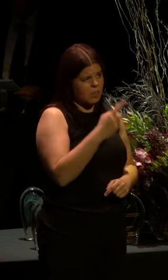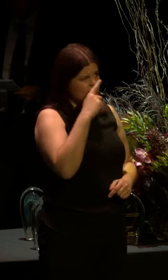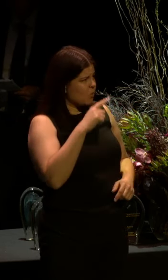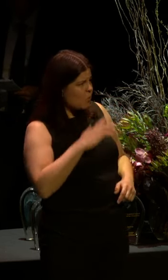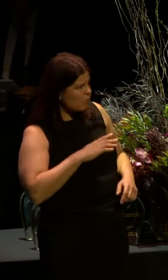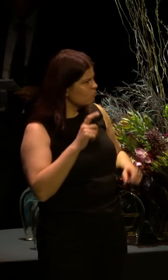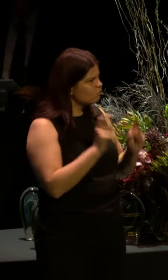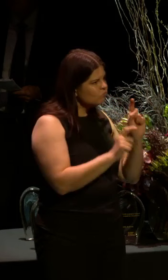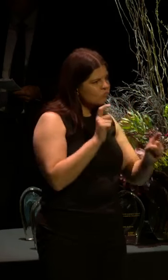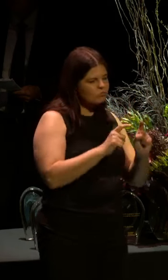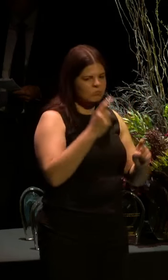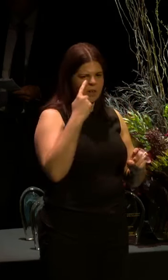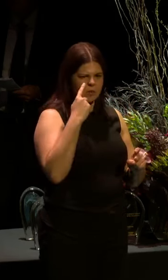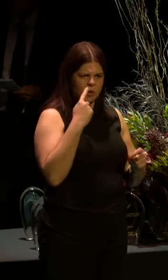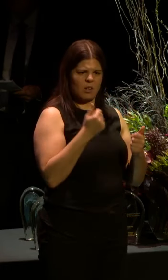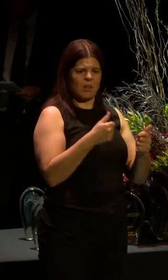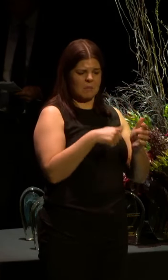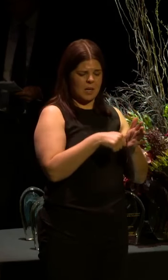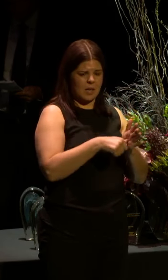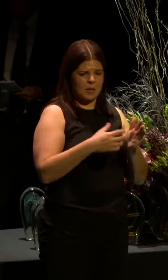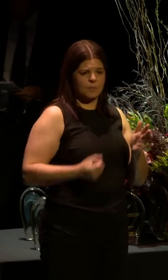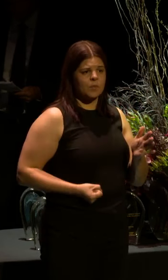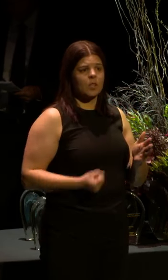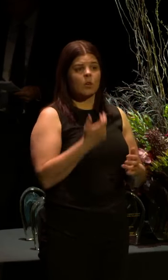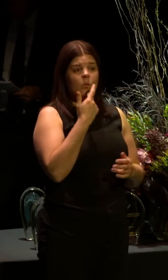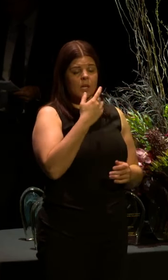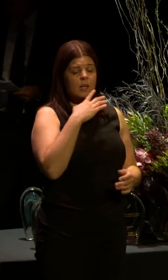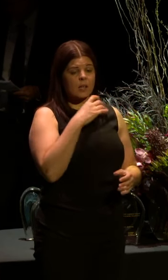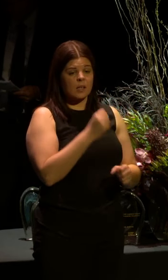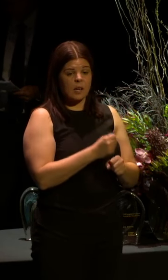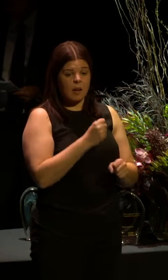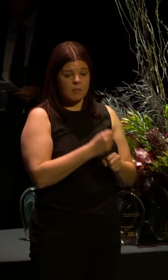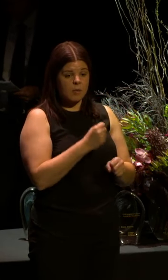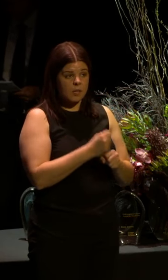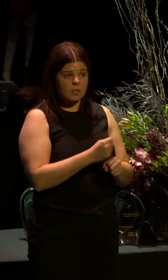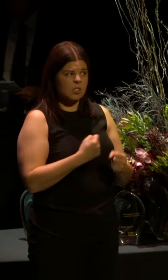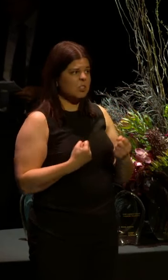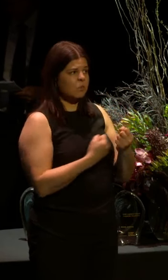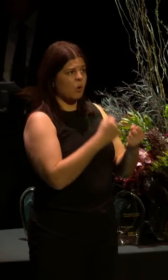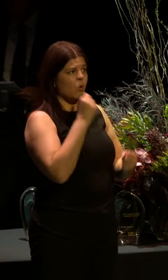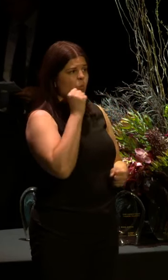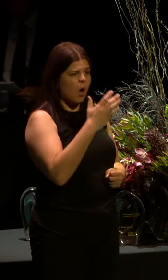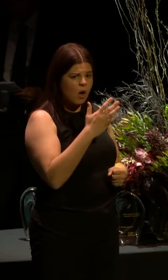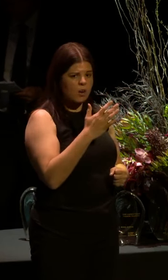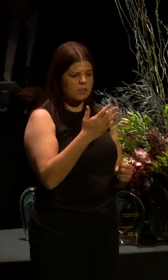and those skills will be wasted, or they'll go overseas, and the community misses out. Thank you for your support.